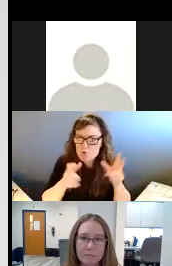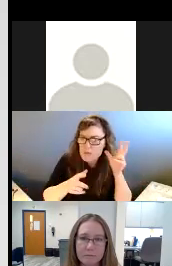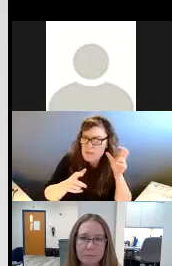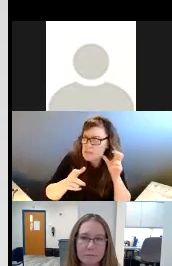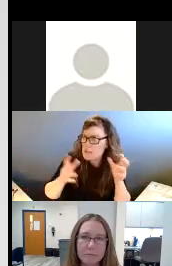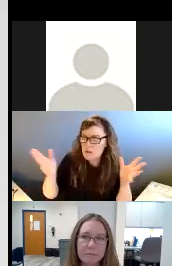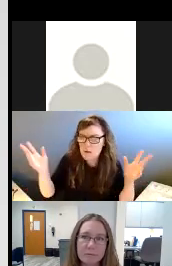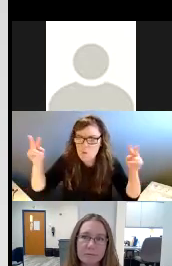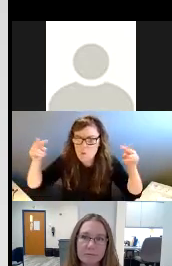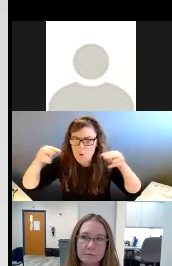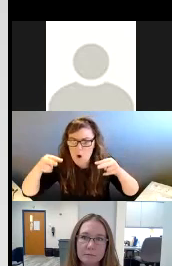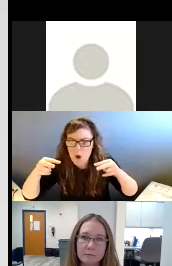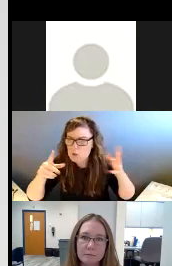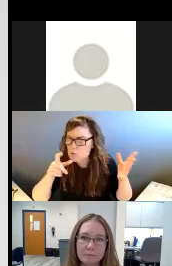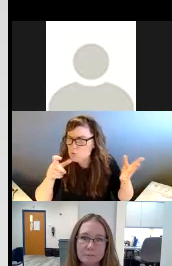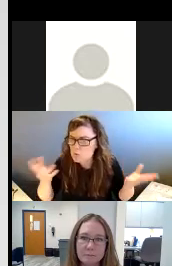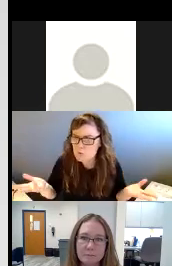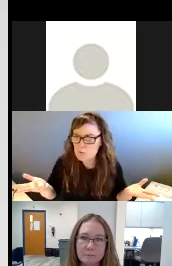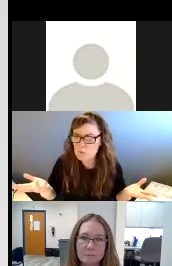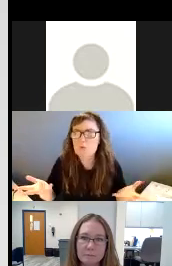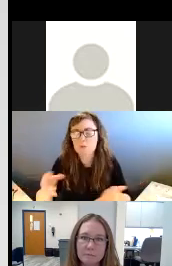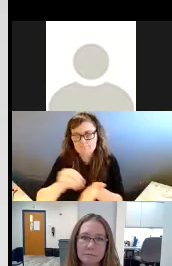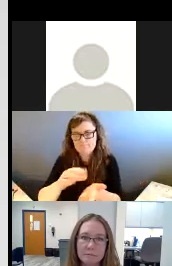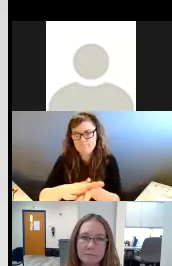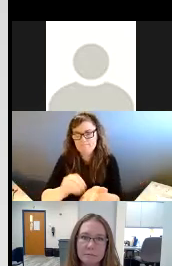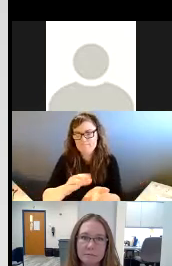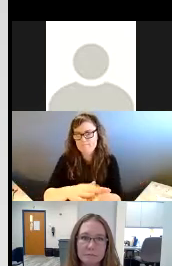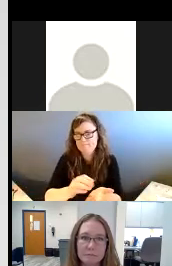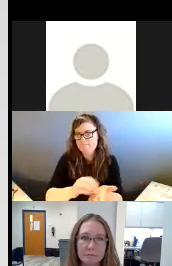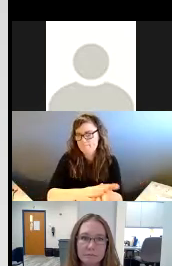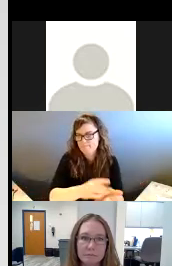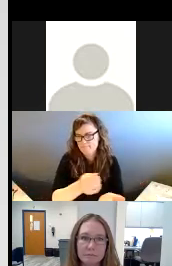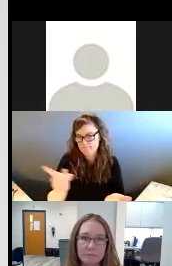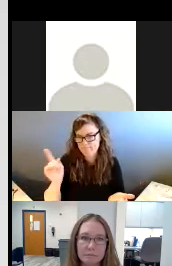AND YOU CAN DOCUMENT THAT, IF NECESSARY. AND THEN IF YOU ARE TRANSITIONING IN BETWEEN